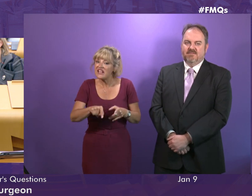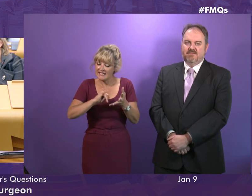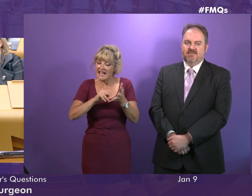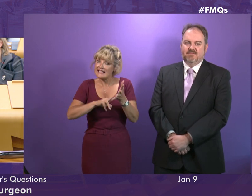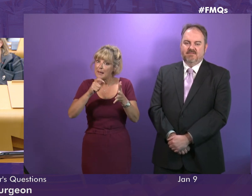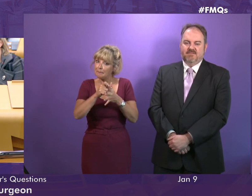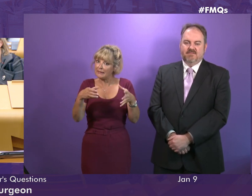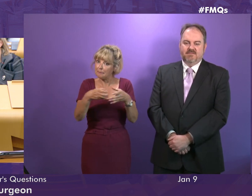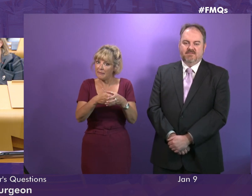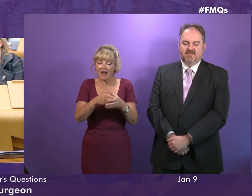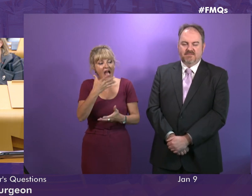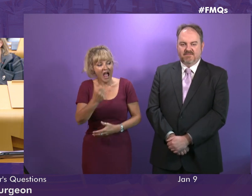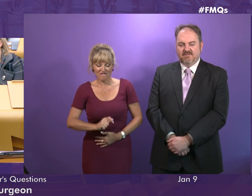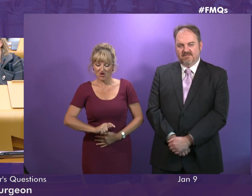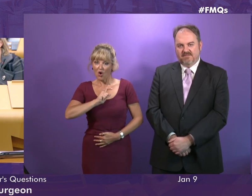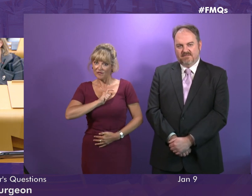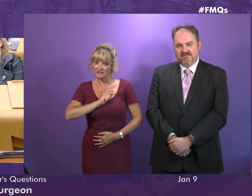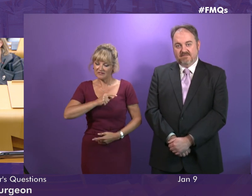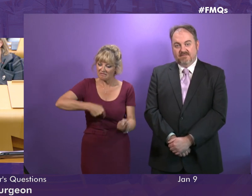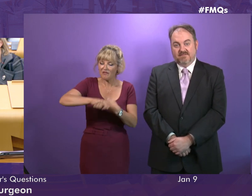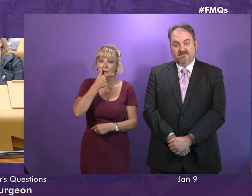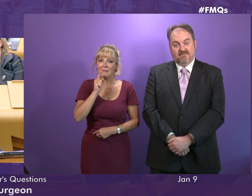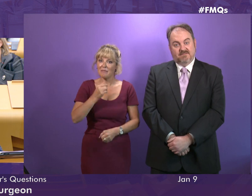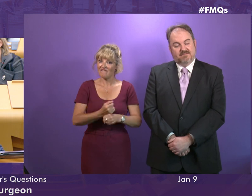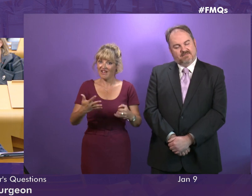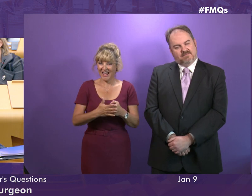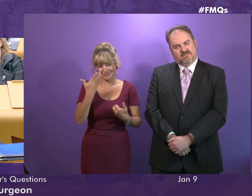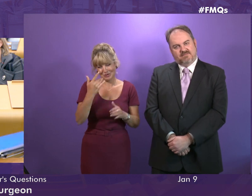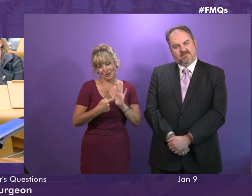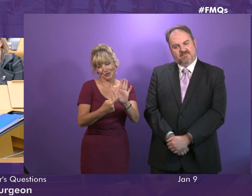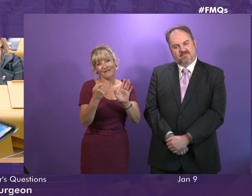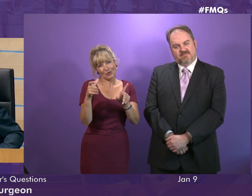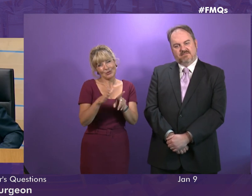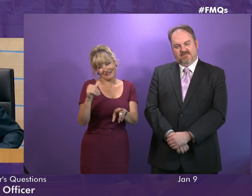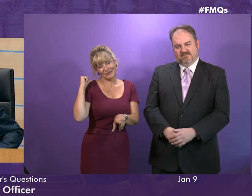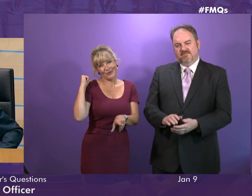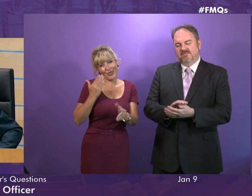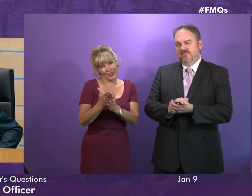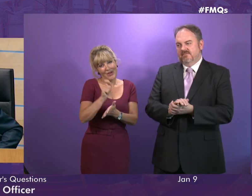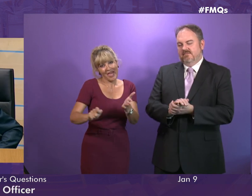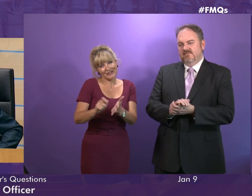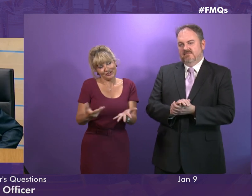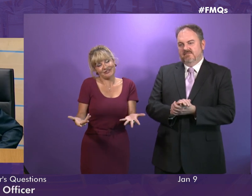confidence of the people of Glasgow that was demonstrated, again, just a few weeks ago.